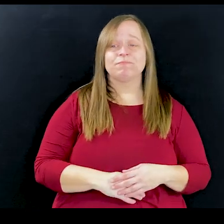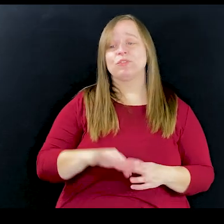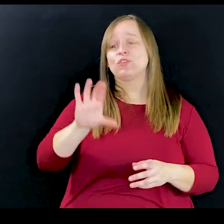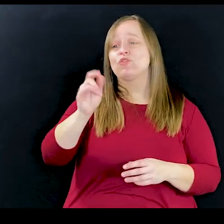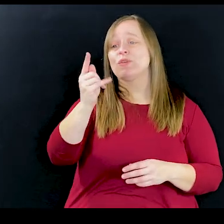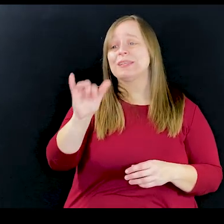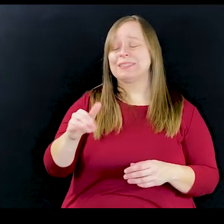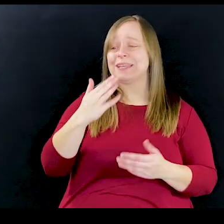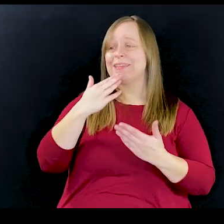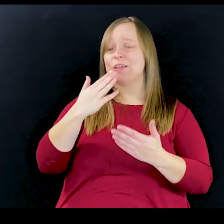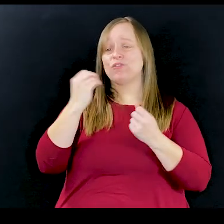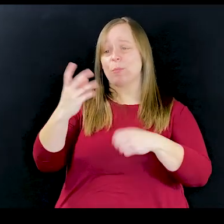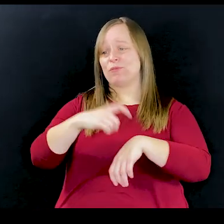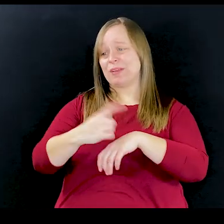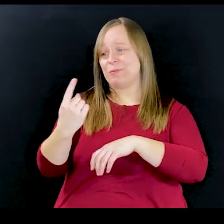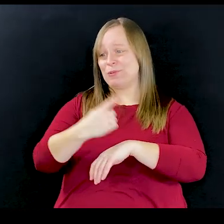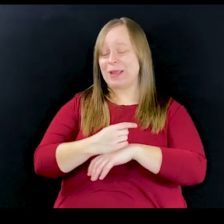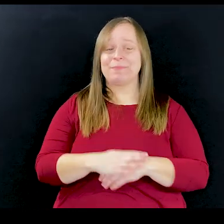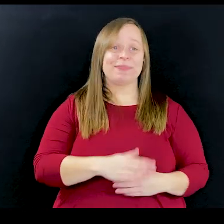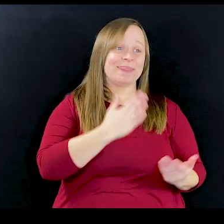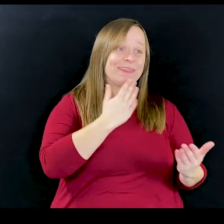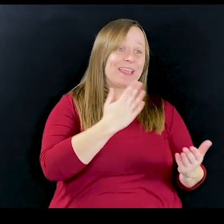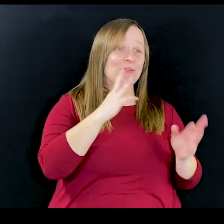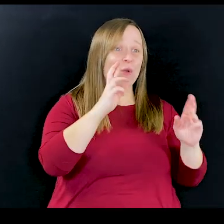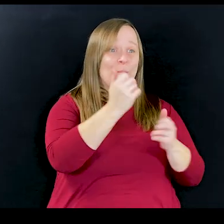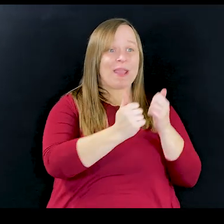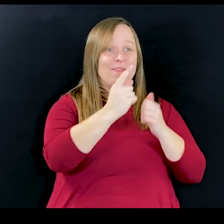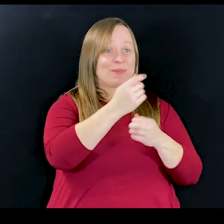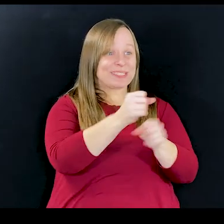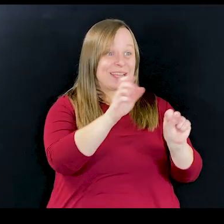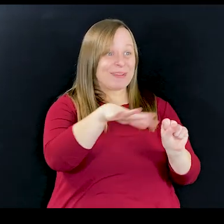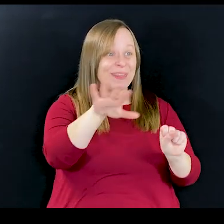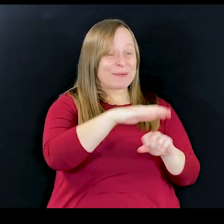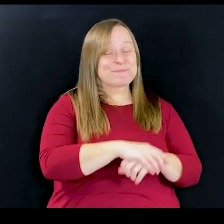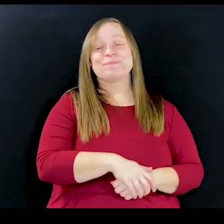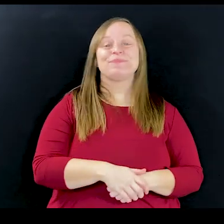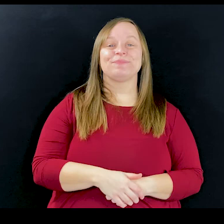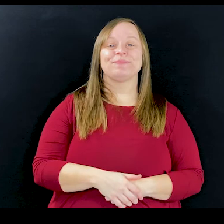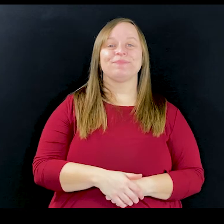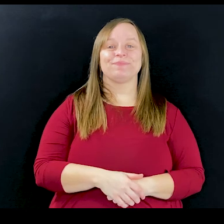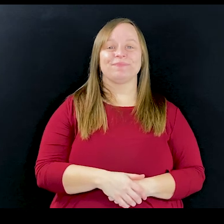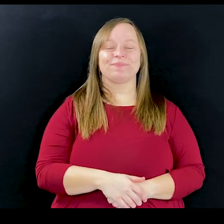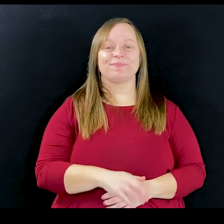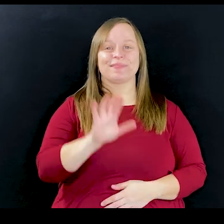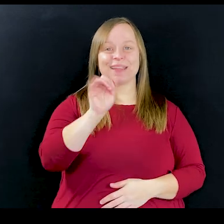Christy, thank you so much for your time today. Thank you. I hope everybody's safe out there.